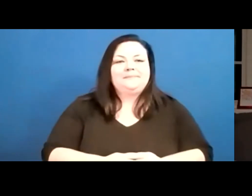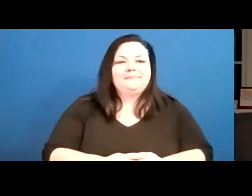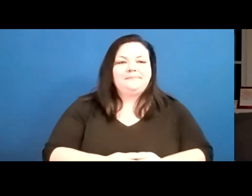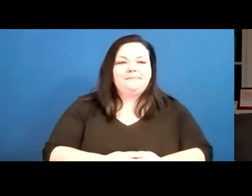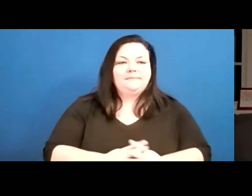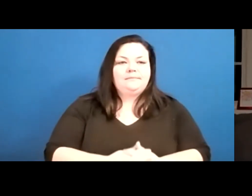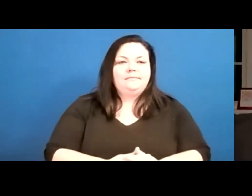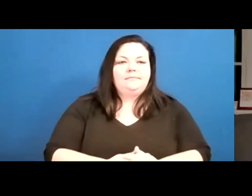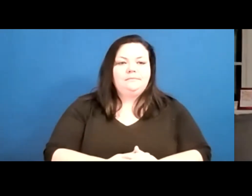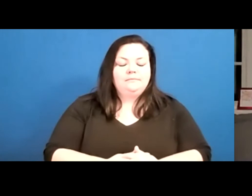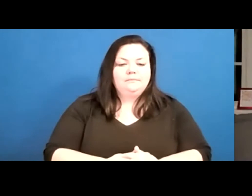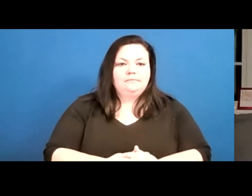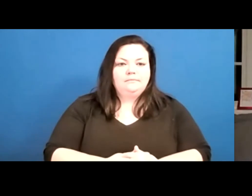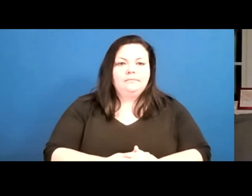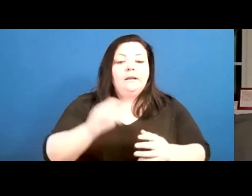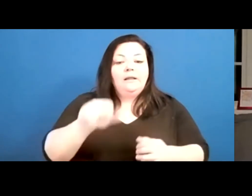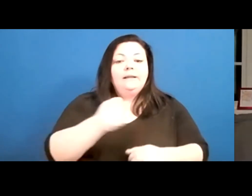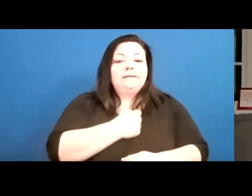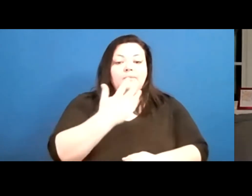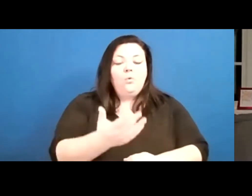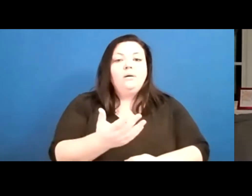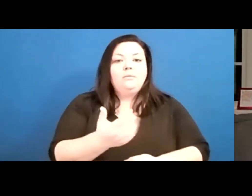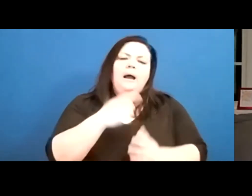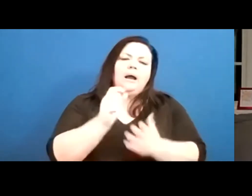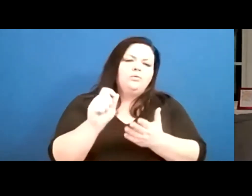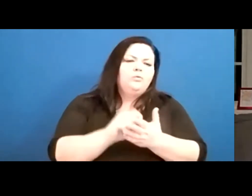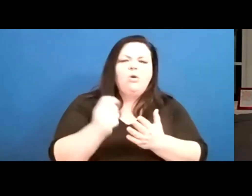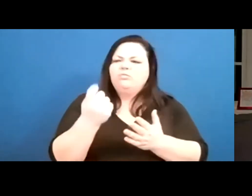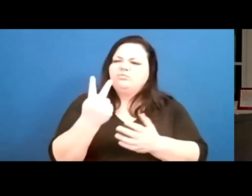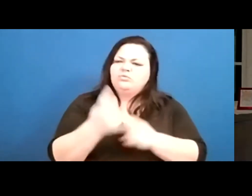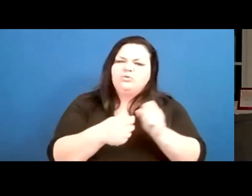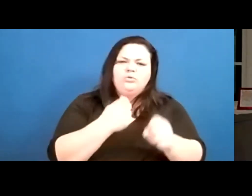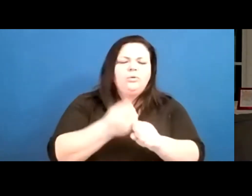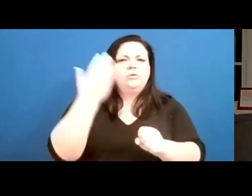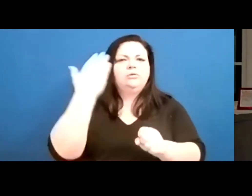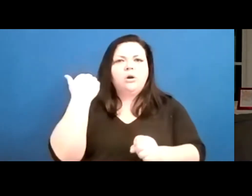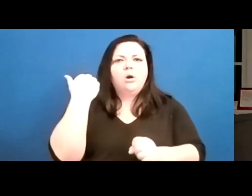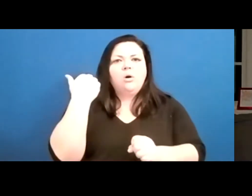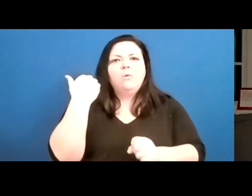Um, this poem, I wrote a couple years ago and I want to preface it with a line